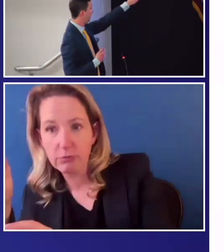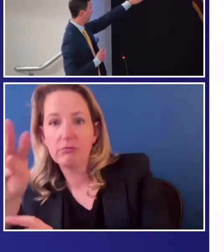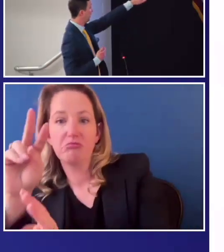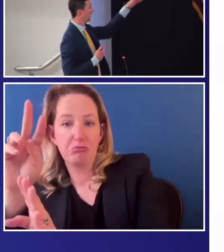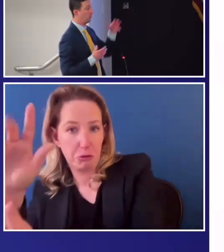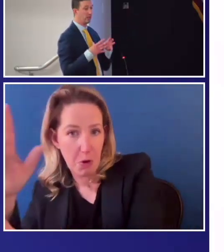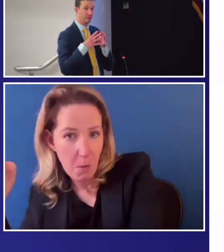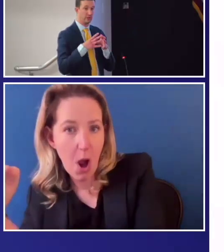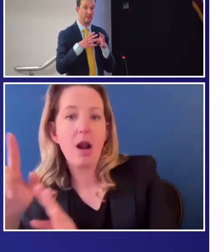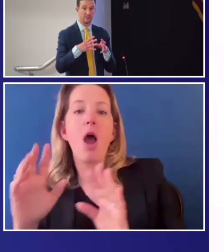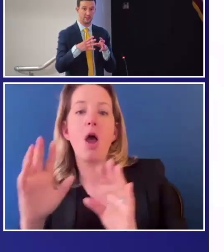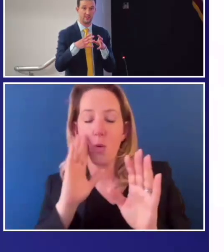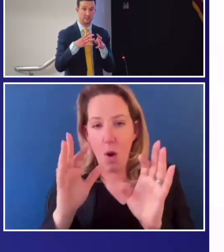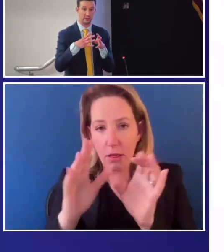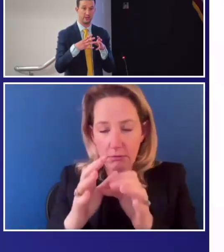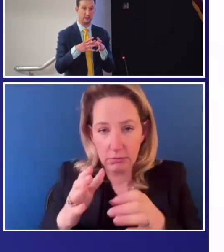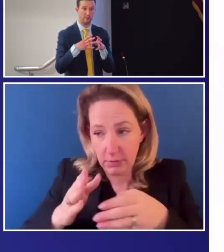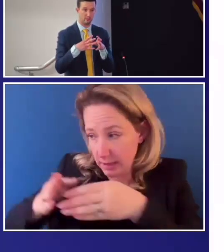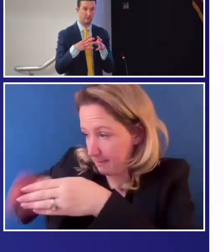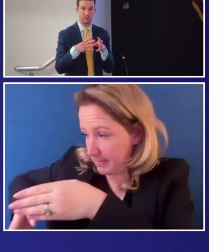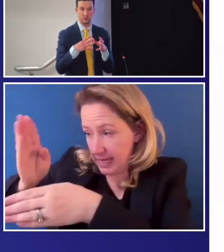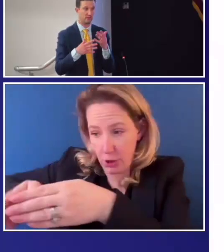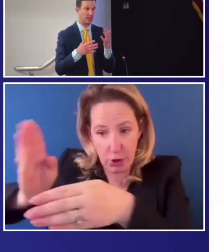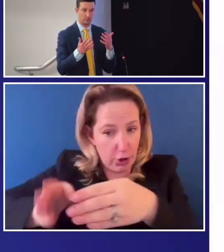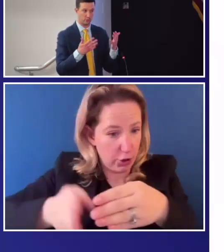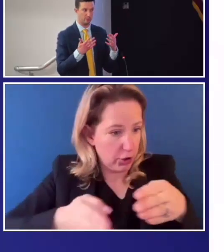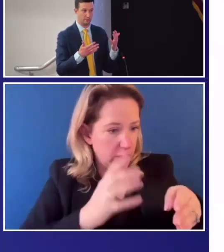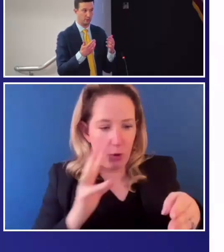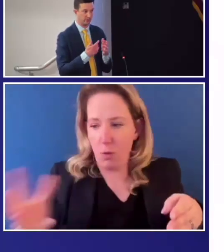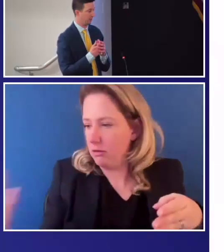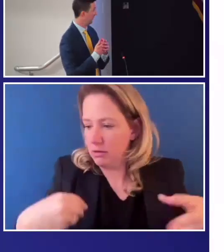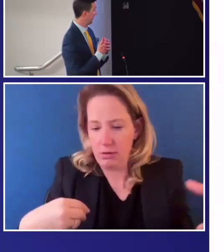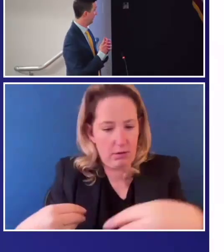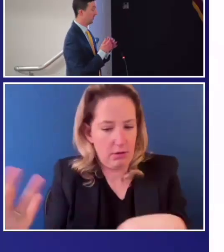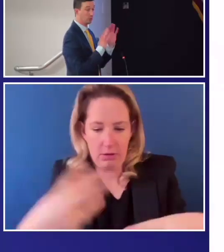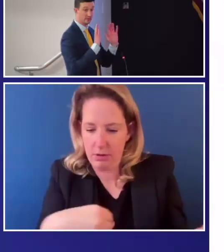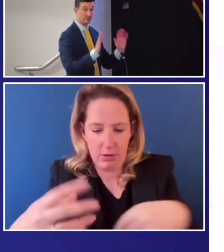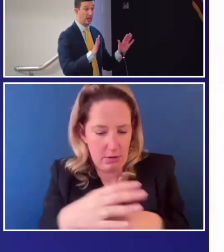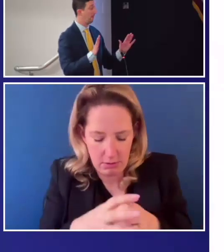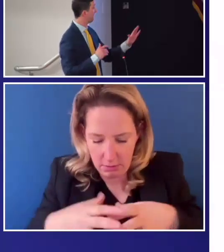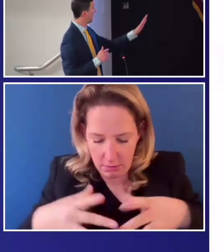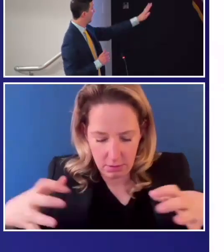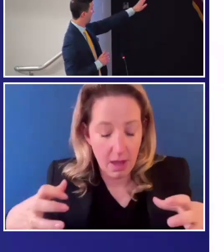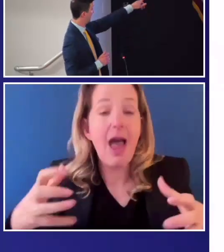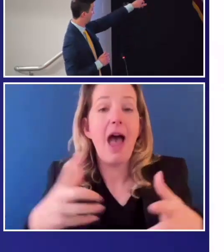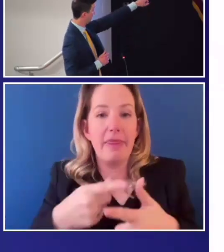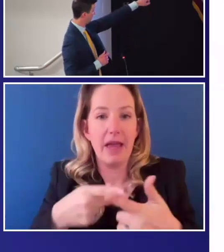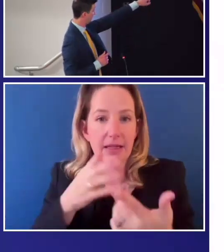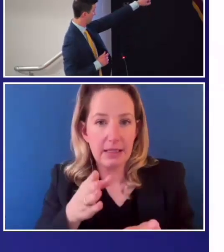any point along the way, if you hit the statistically reliable threshold size, which would be between 30 and 50, you would stop. But let's say you get to